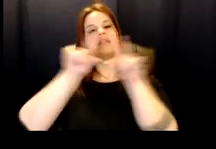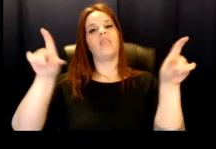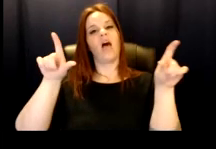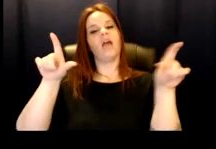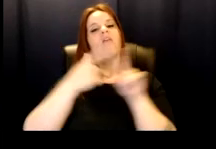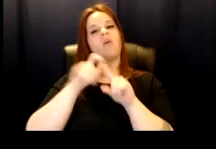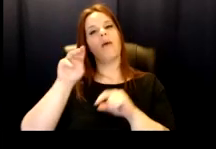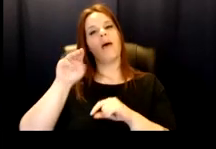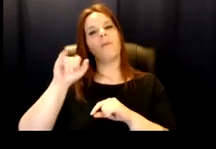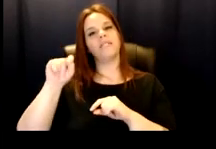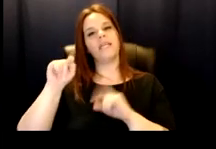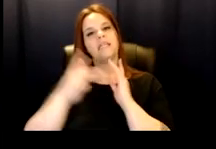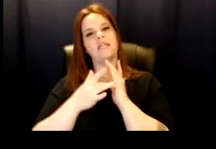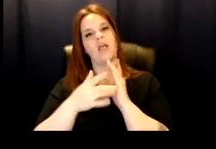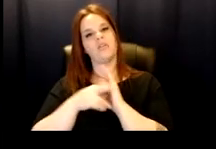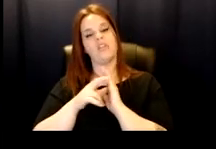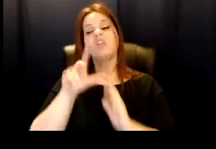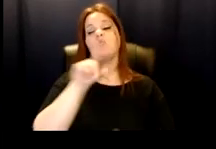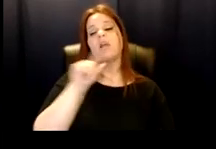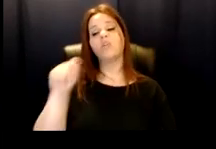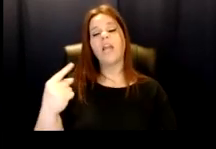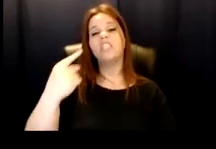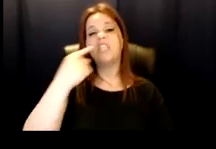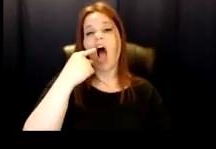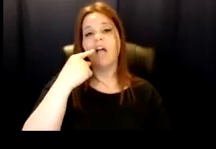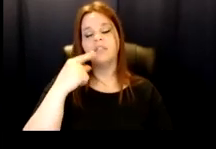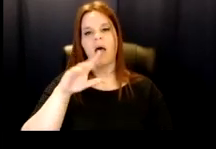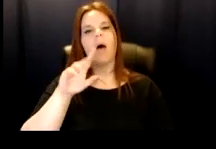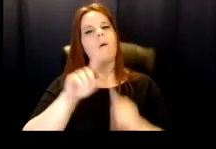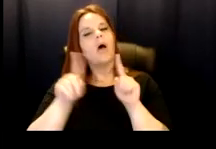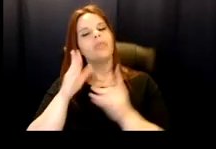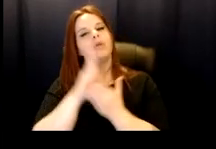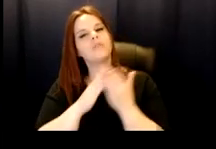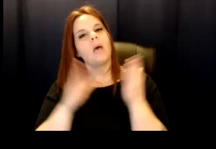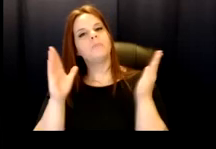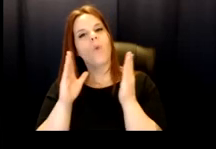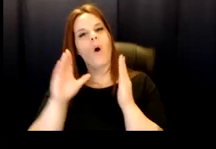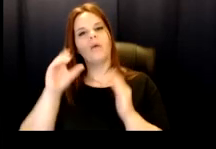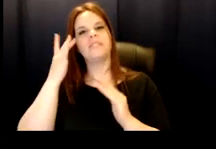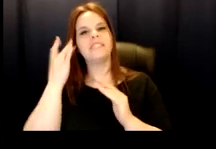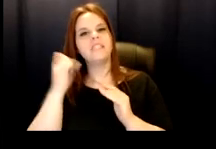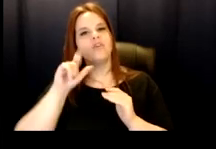Review: This 2020 has sucked, but there are some small silver linings. And in this article